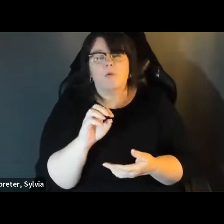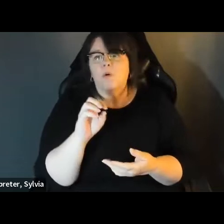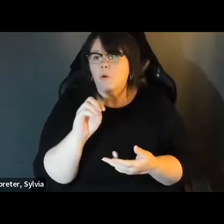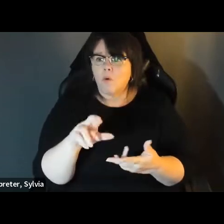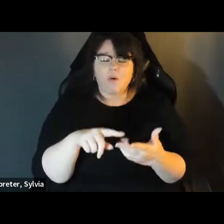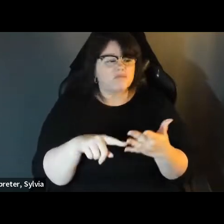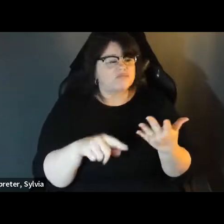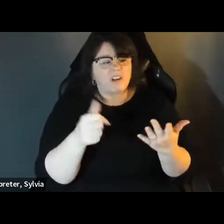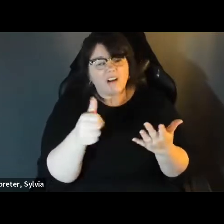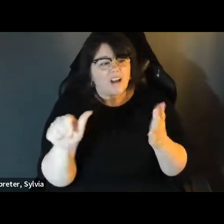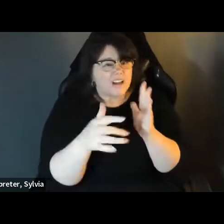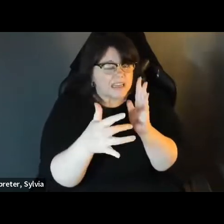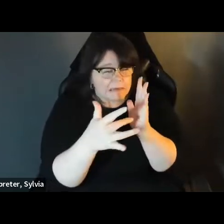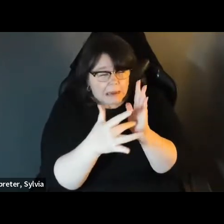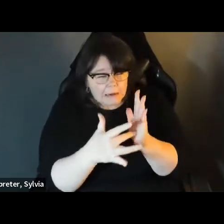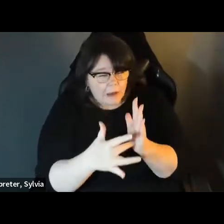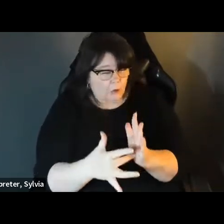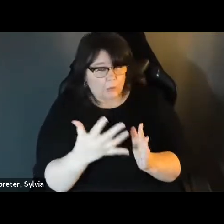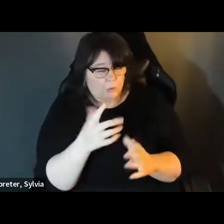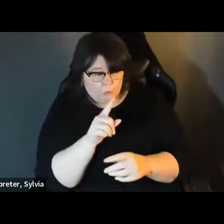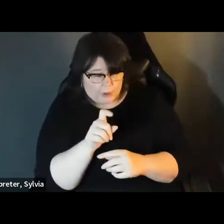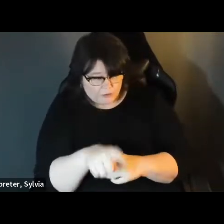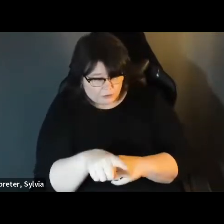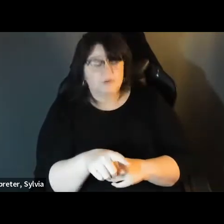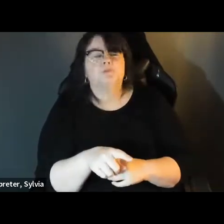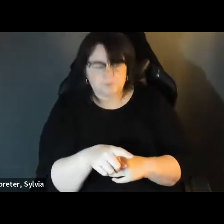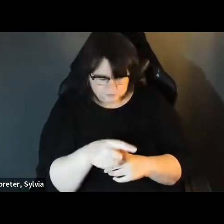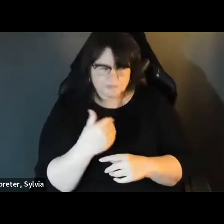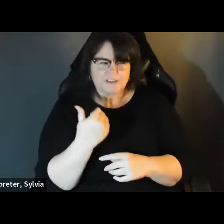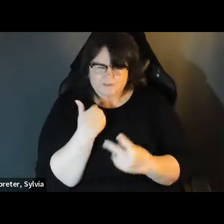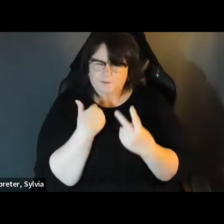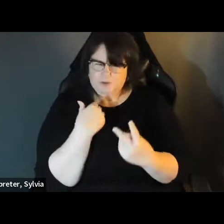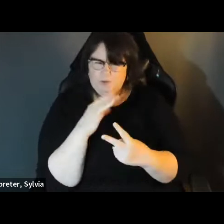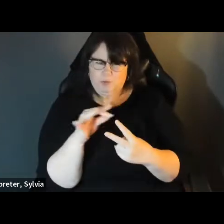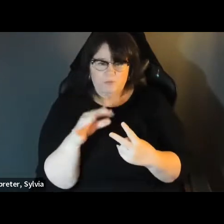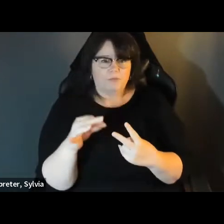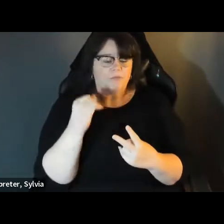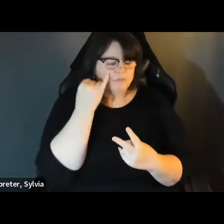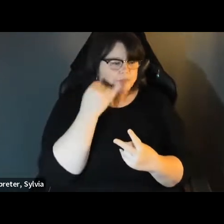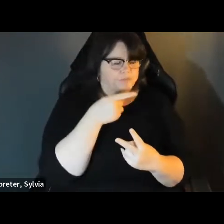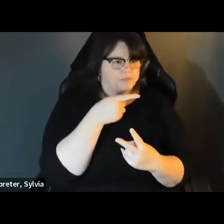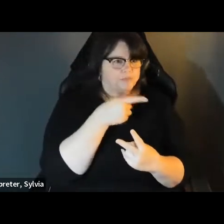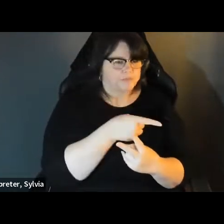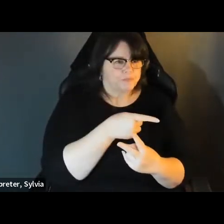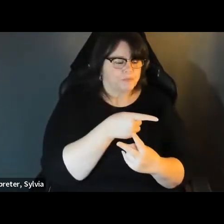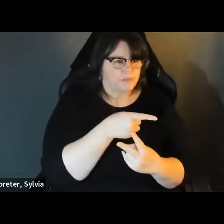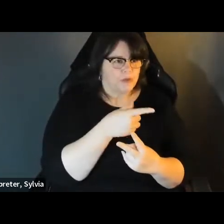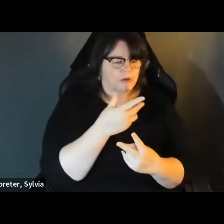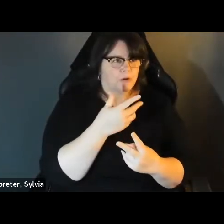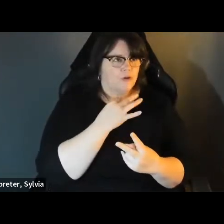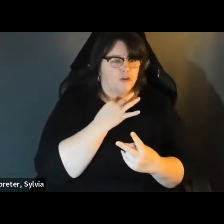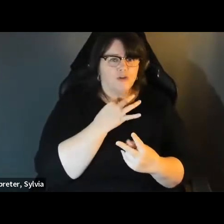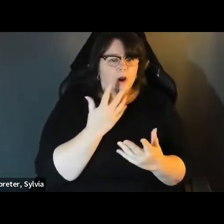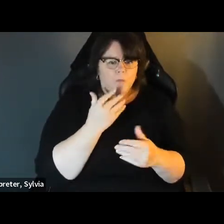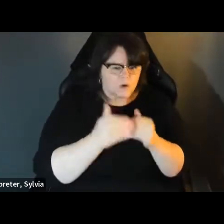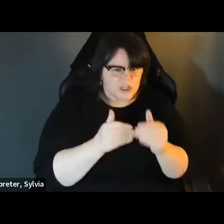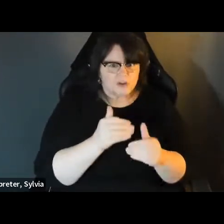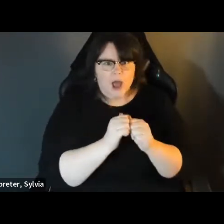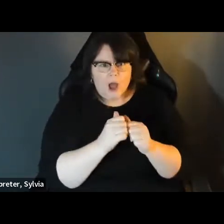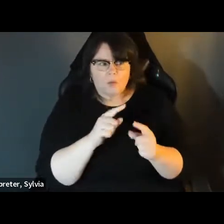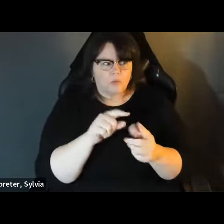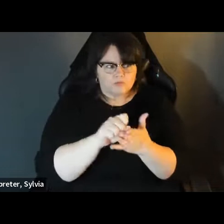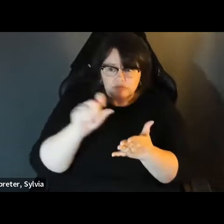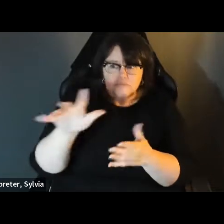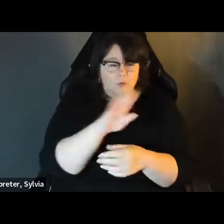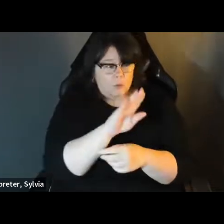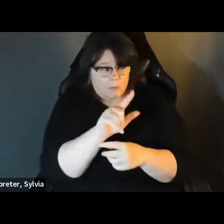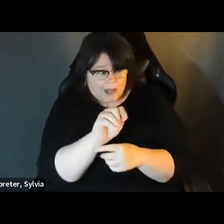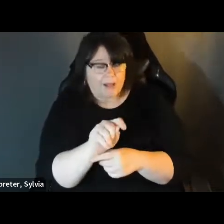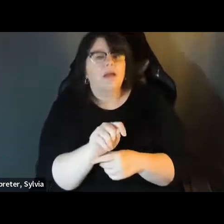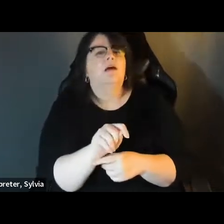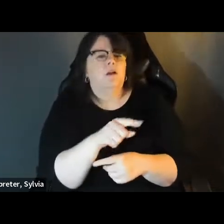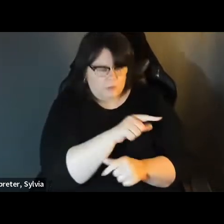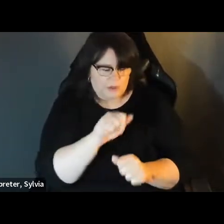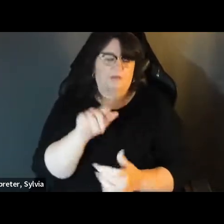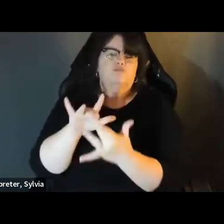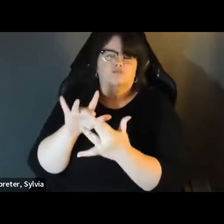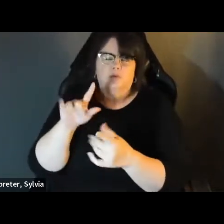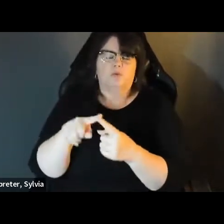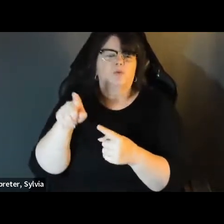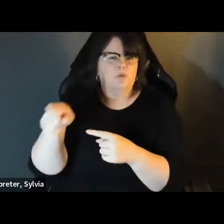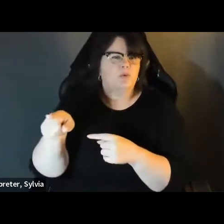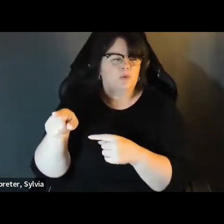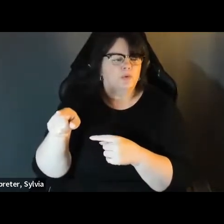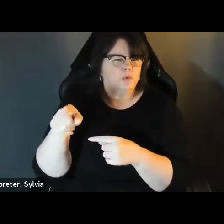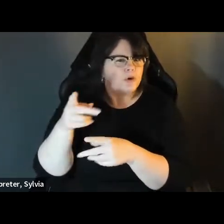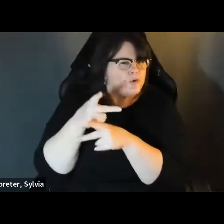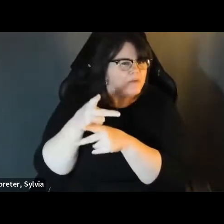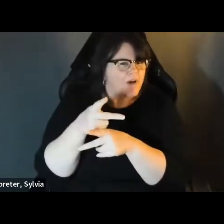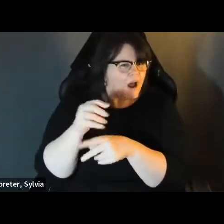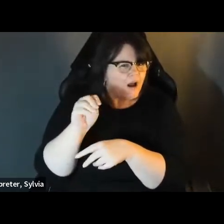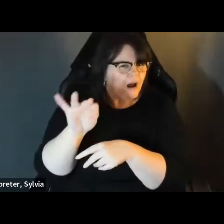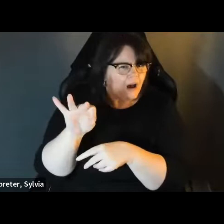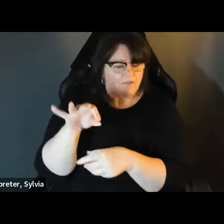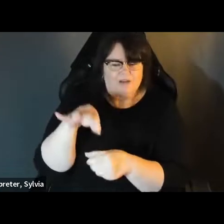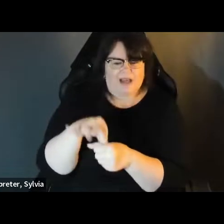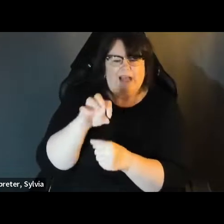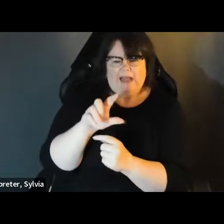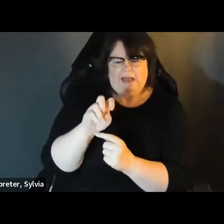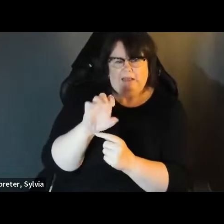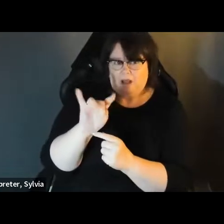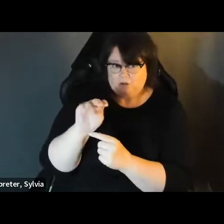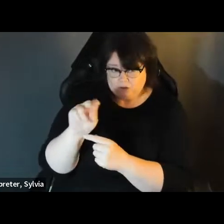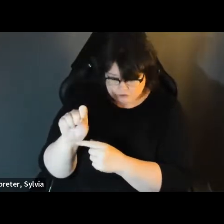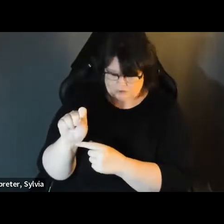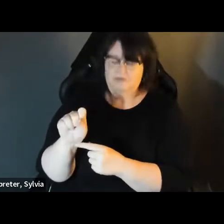are 2 different paths typically for that. If you have a procedural question about you know when the ballot will be available, or how to return it, typically The best point of contact will be your supervisor of elections contacting them directly getting that answer from them, if you have a technical issue, or